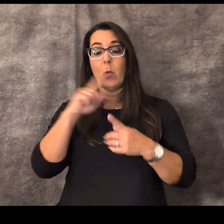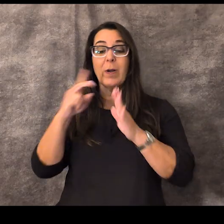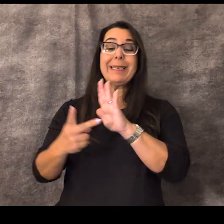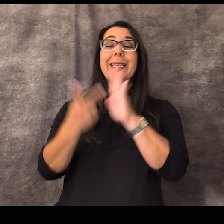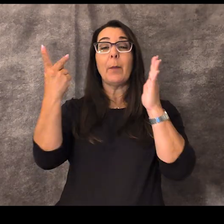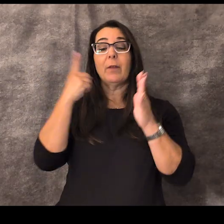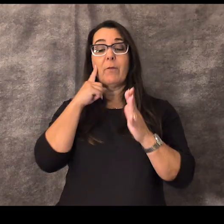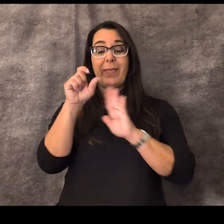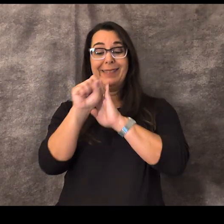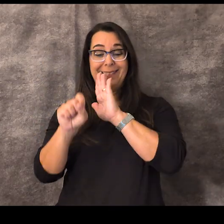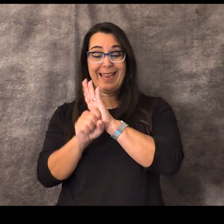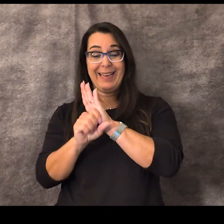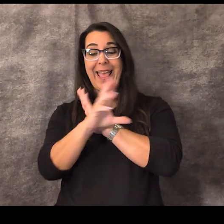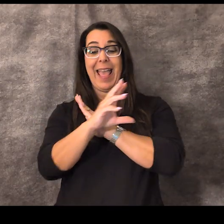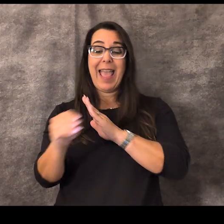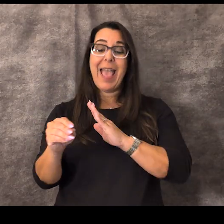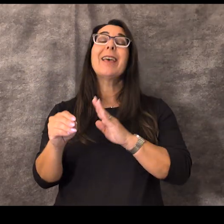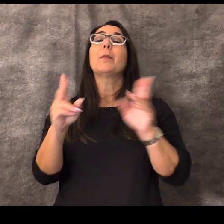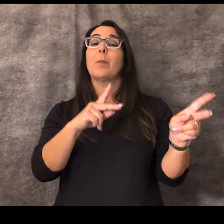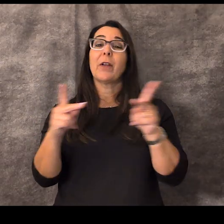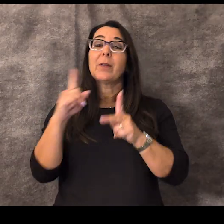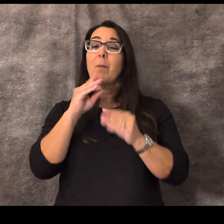was even higher for the black population within the county.